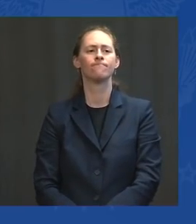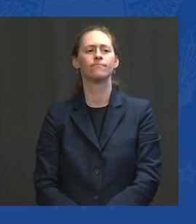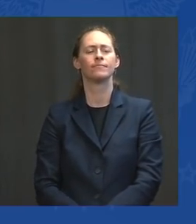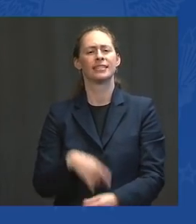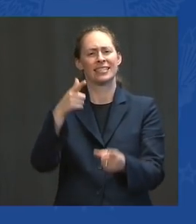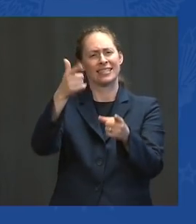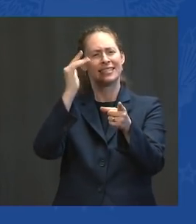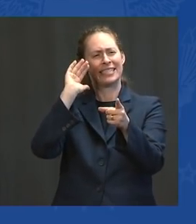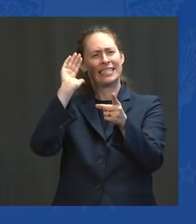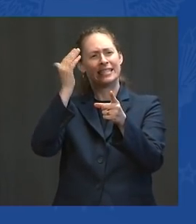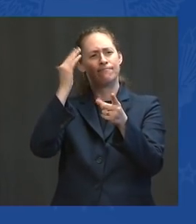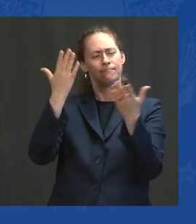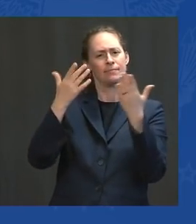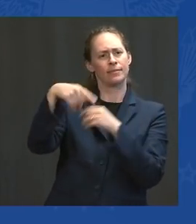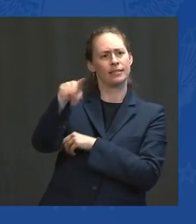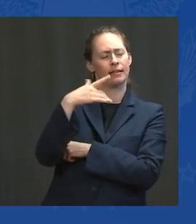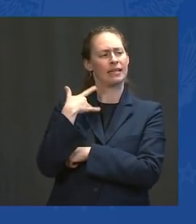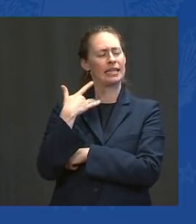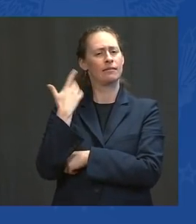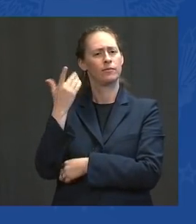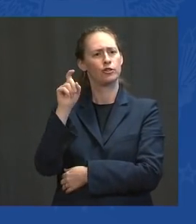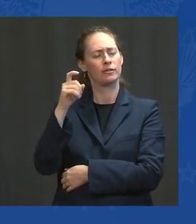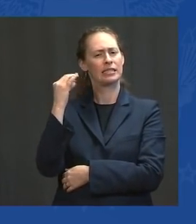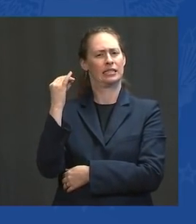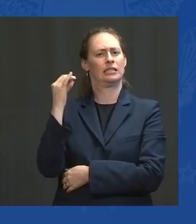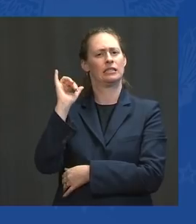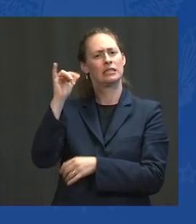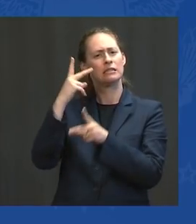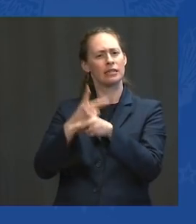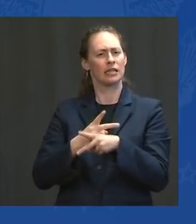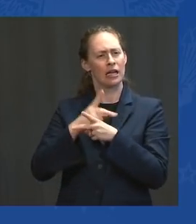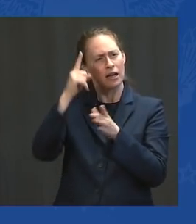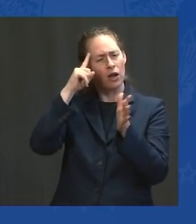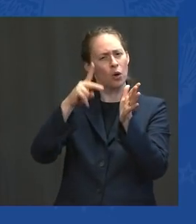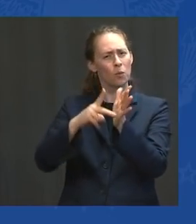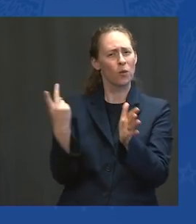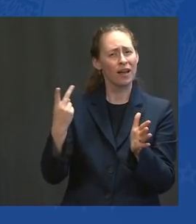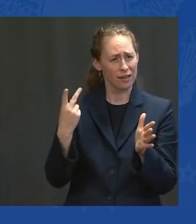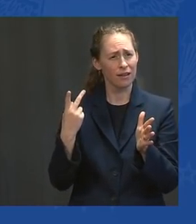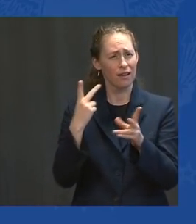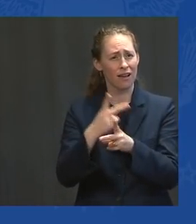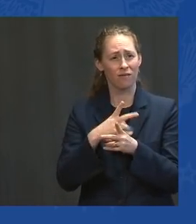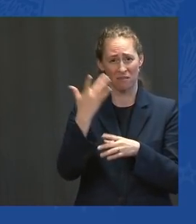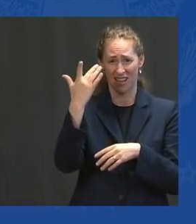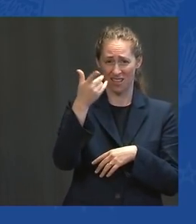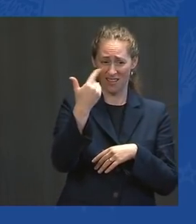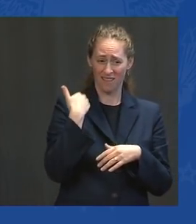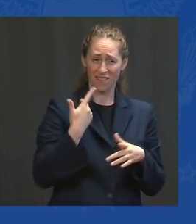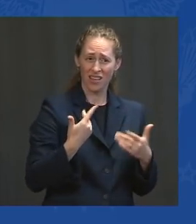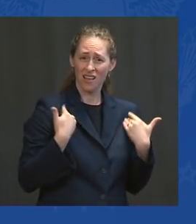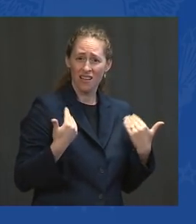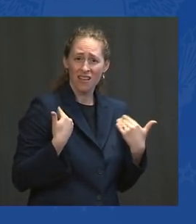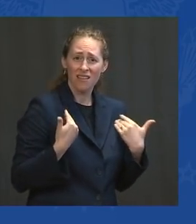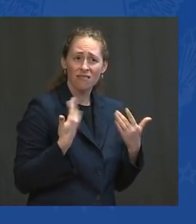And it should cause reconsideration, especially in young people who may have thought that they didn't have to be vaccinated,